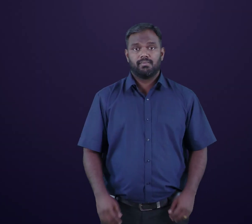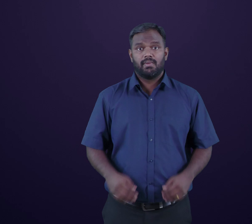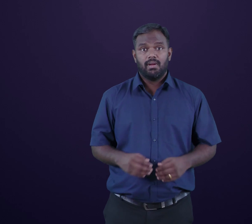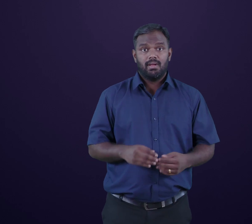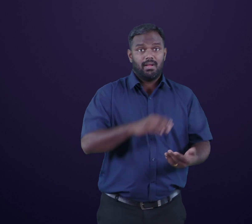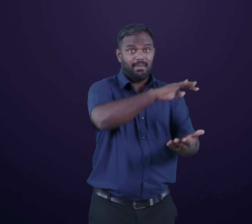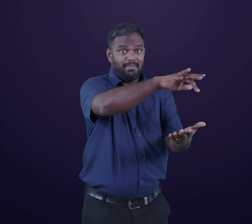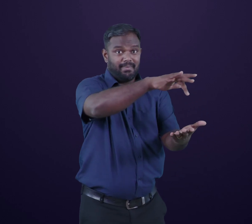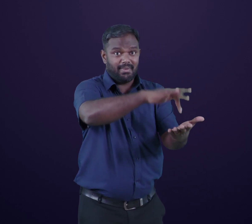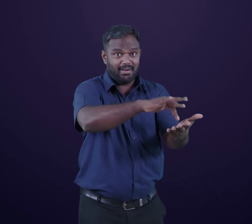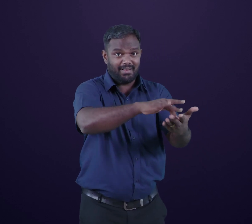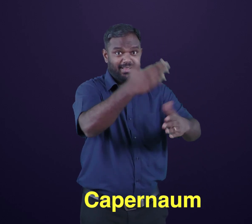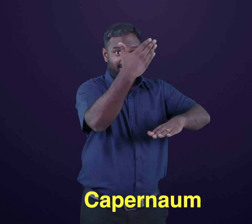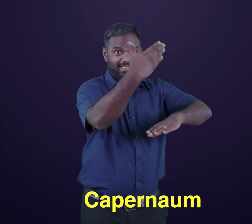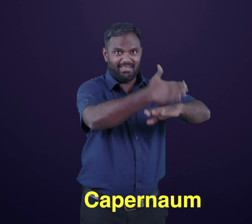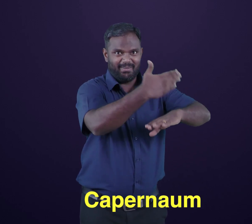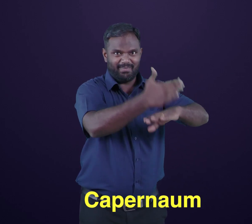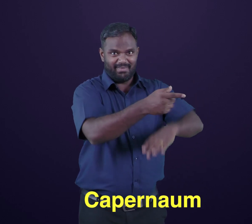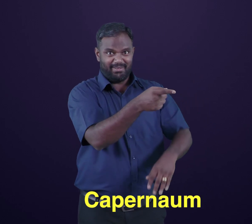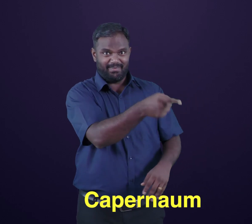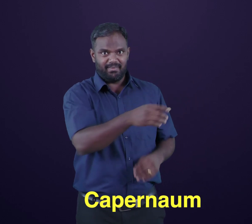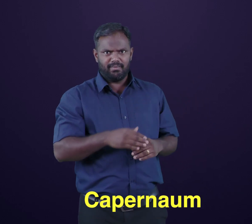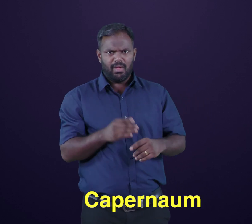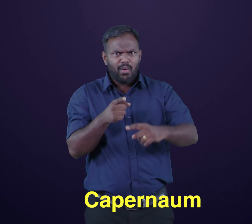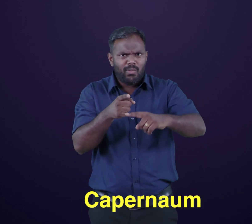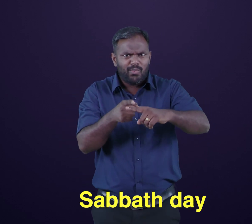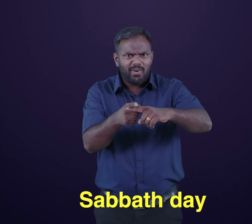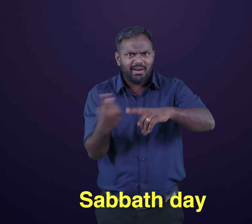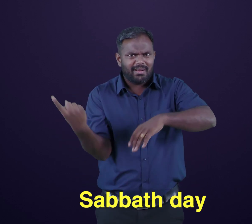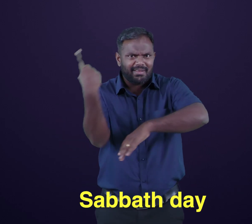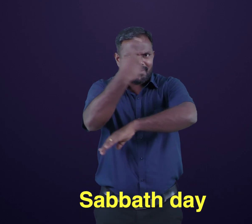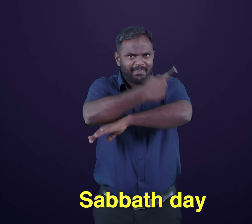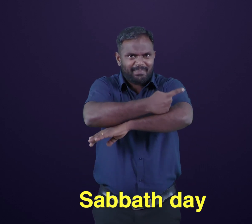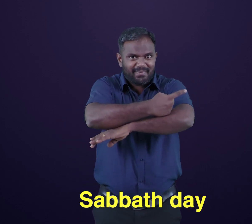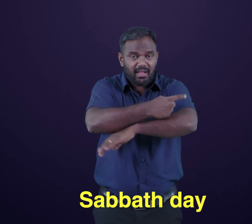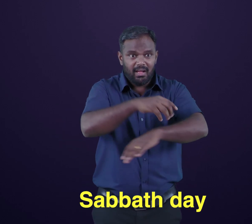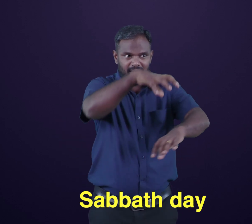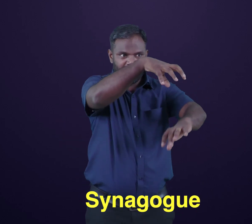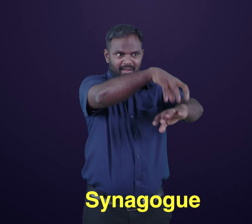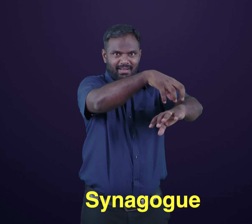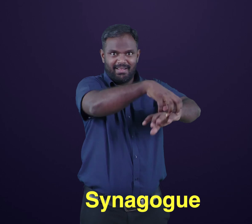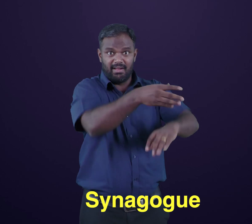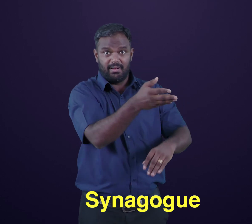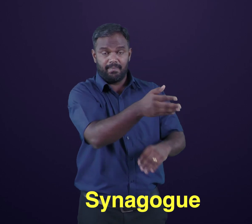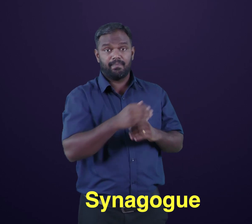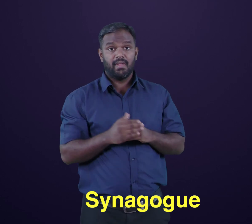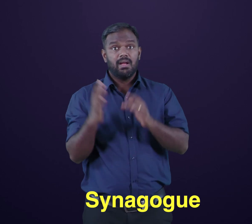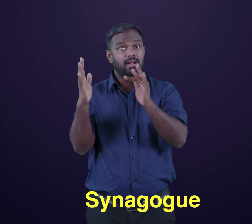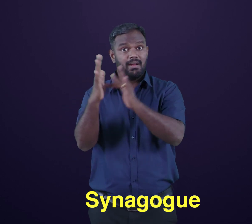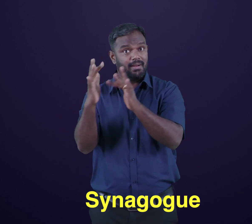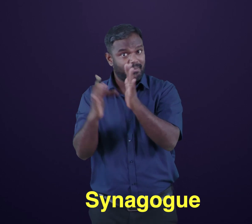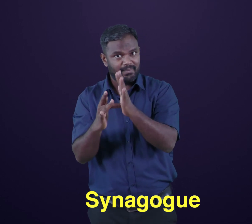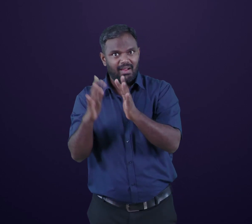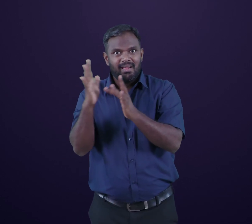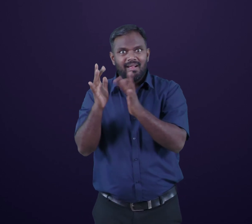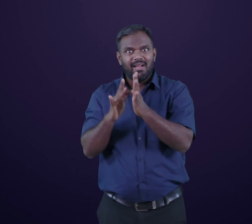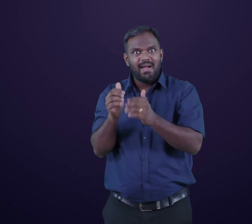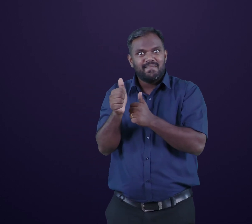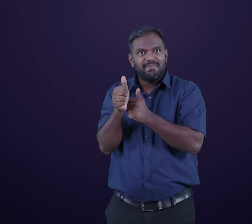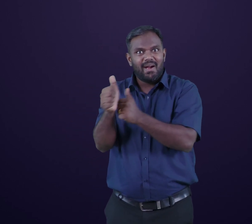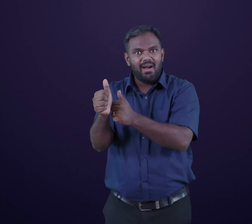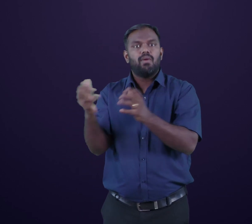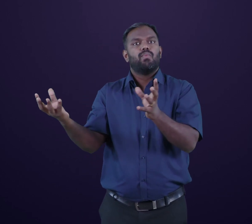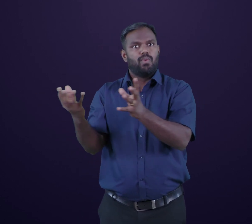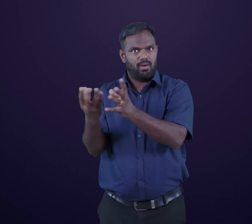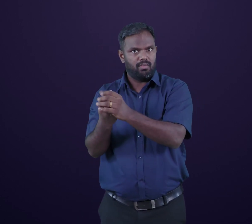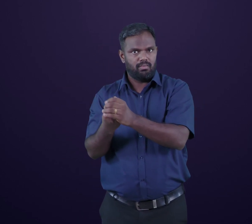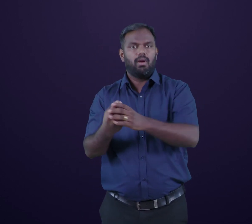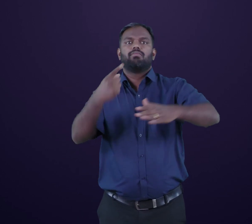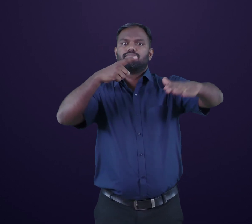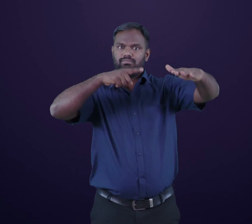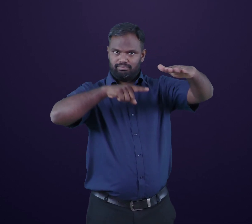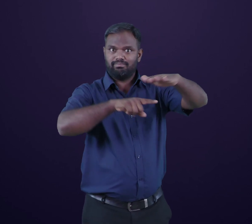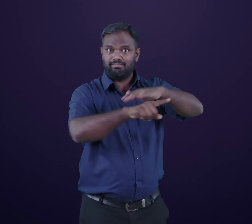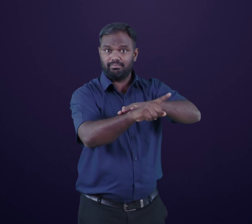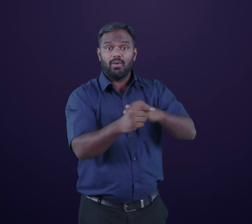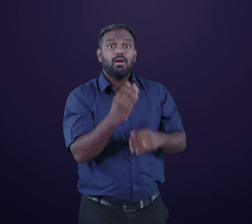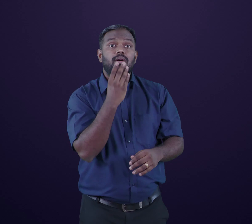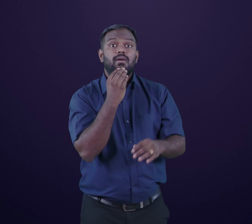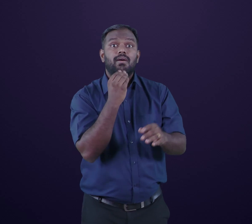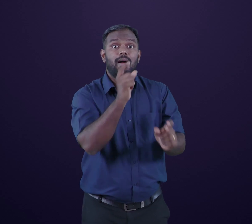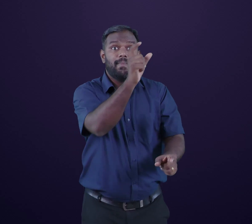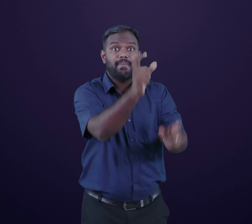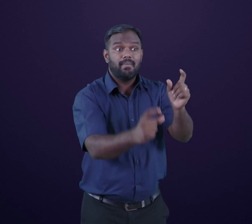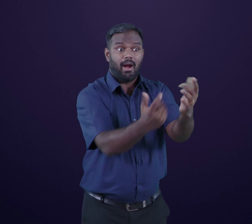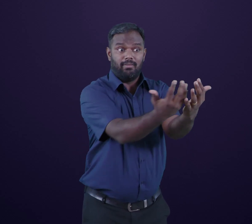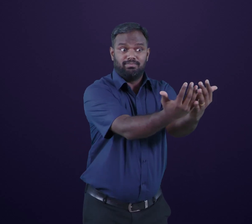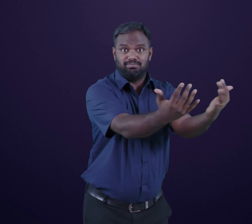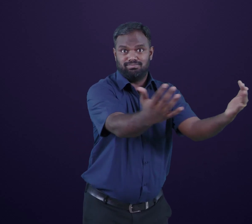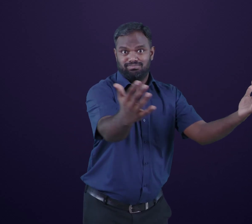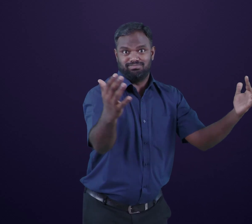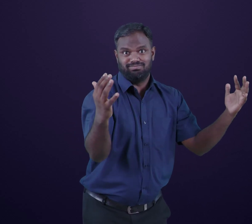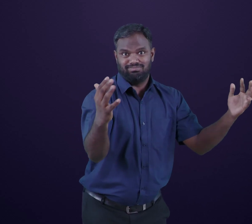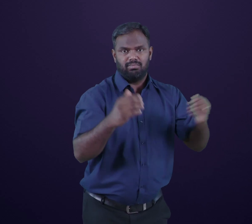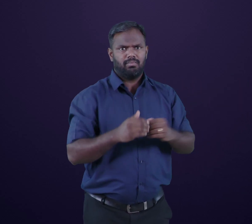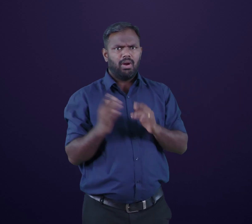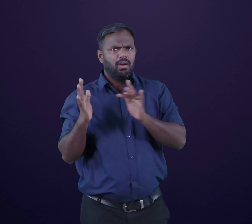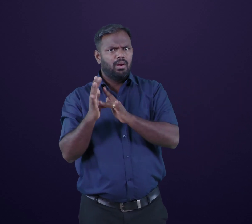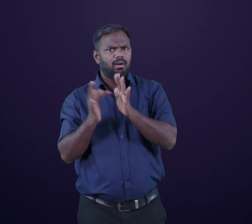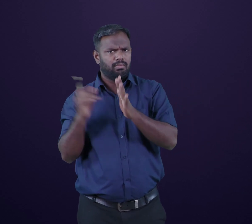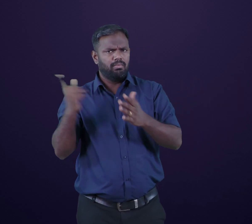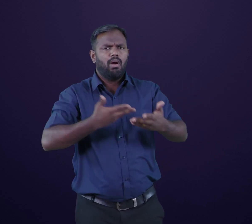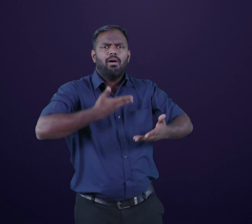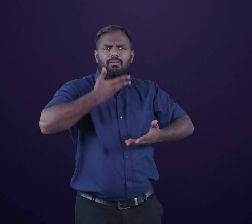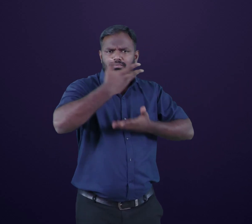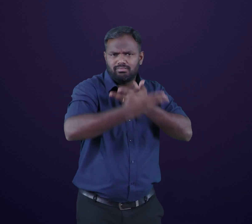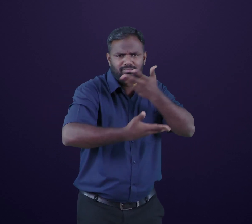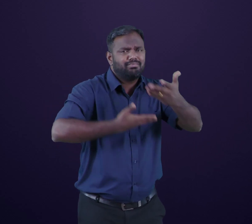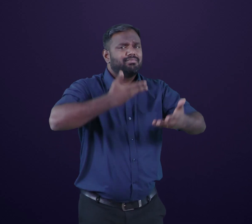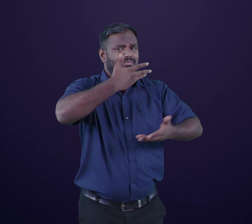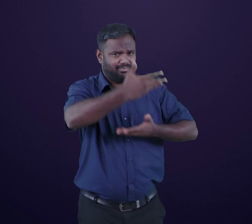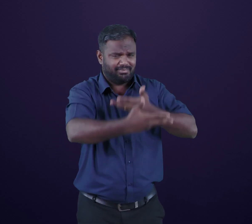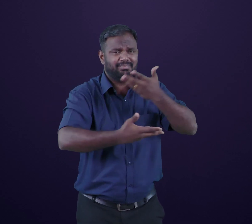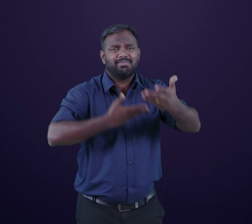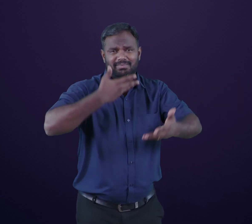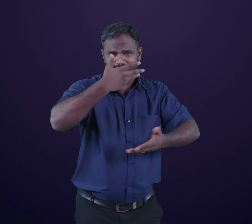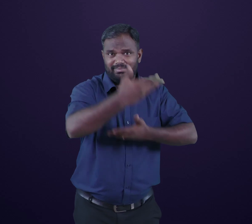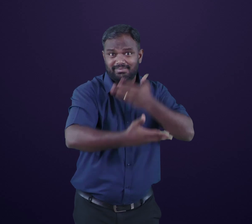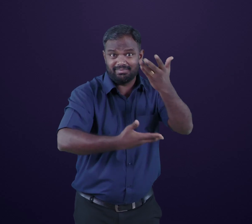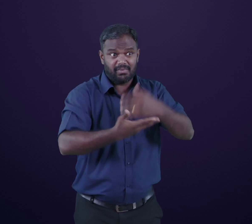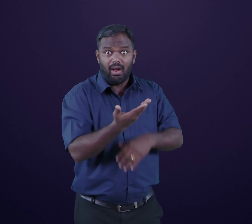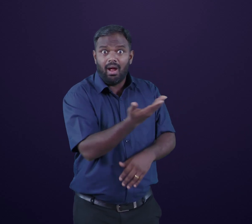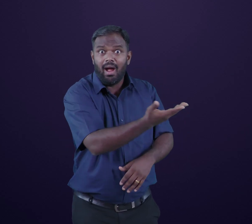Jesus and his followers went to Capernaum. On the Sabbath day, Jesus went into the synagogue and taught the people.